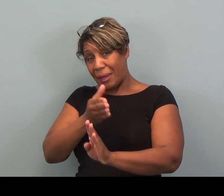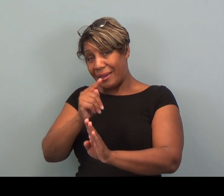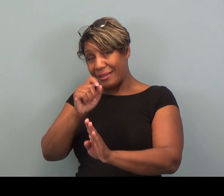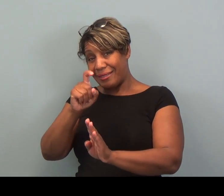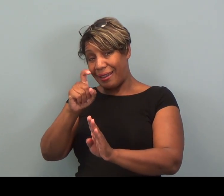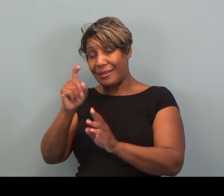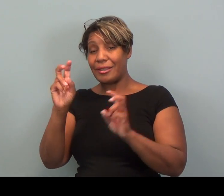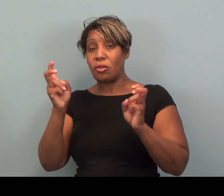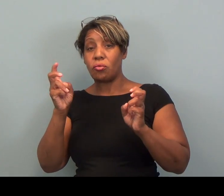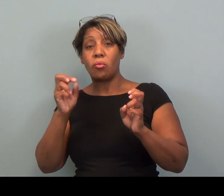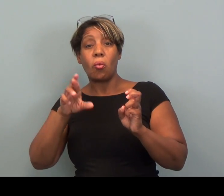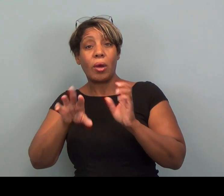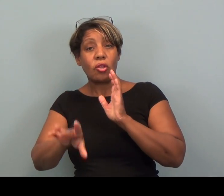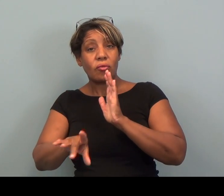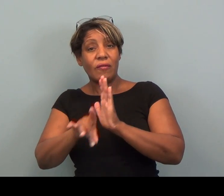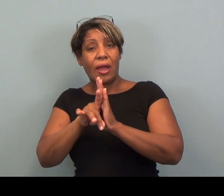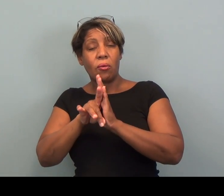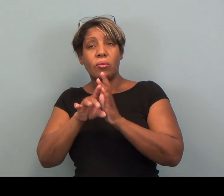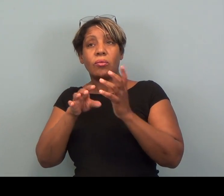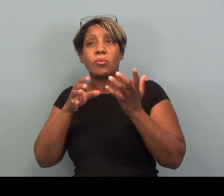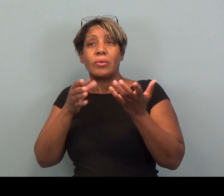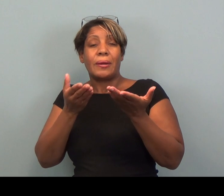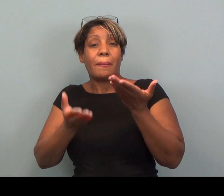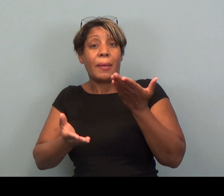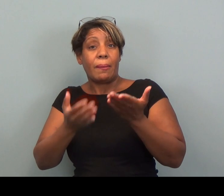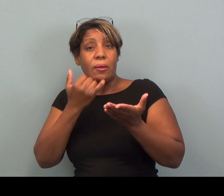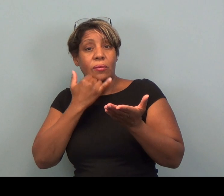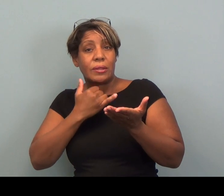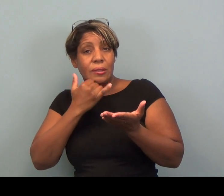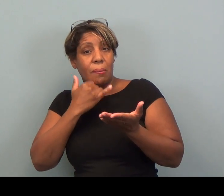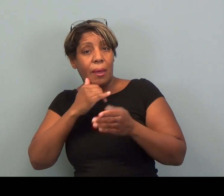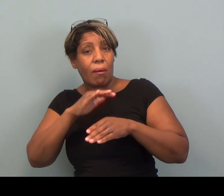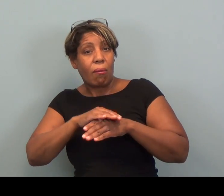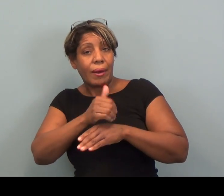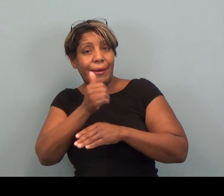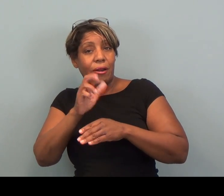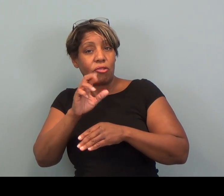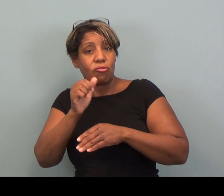or you've discovered that maybe there was a mistake on a return that you filed a year before